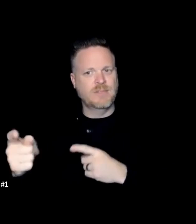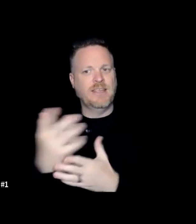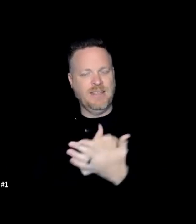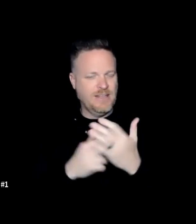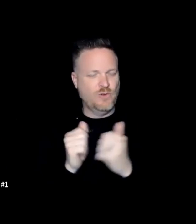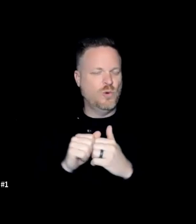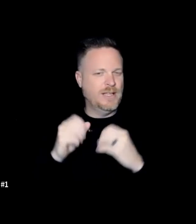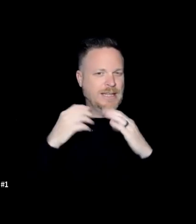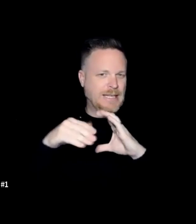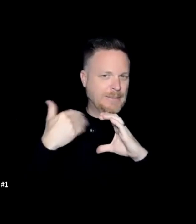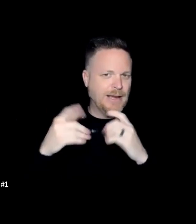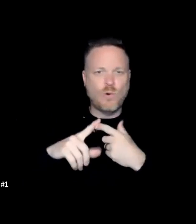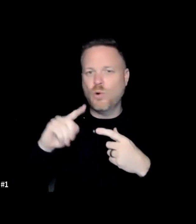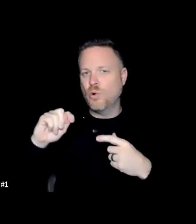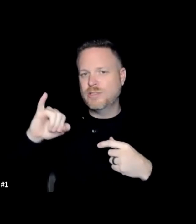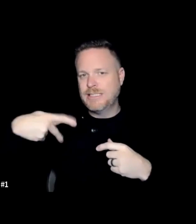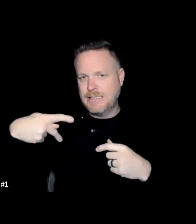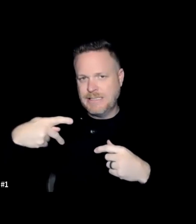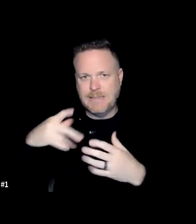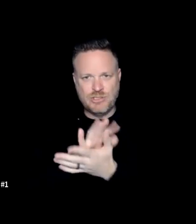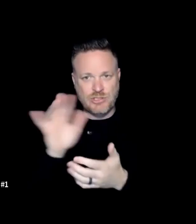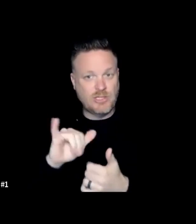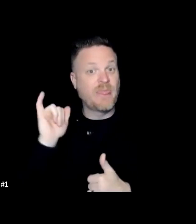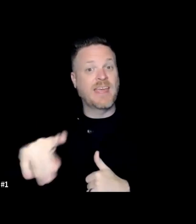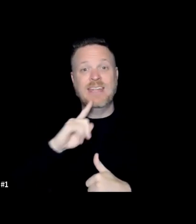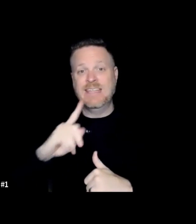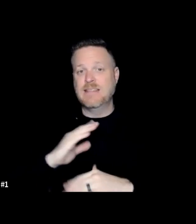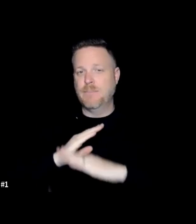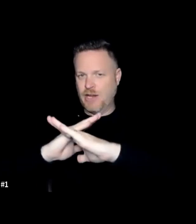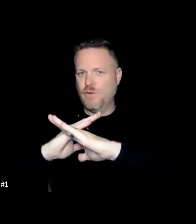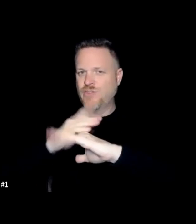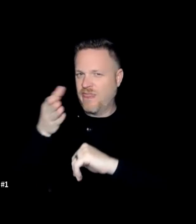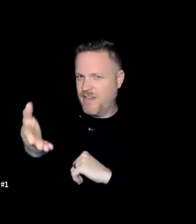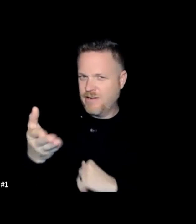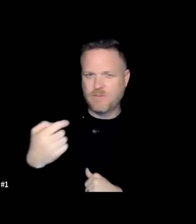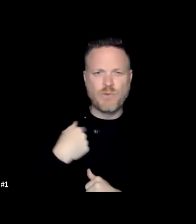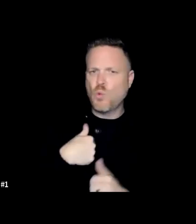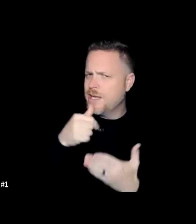So those are the barriers, not that we I don't think we debate we need return to learn.